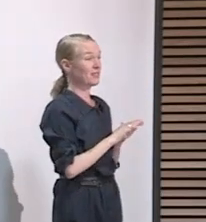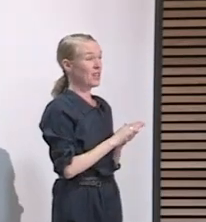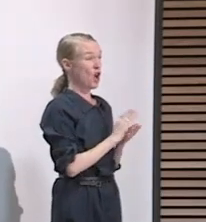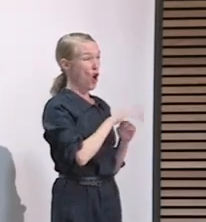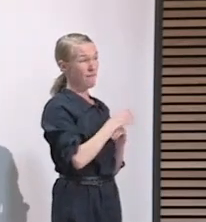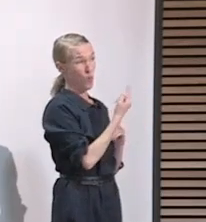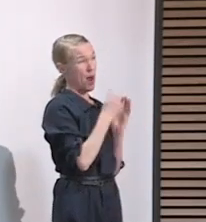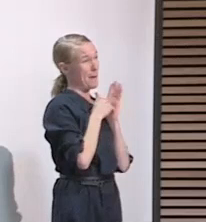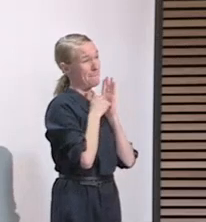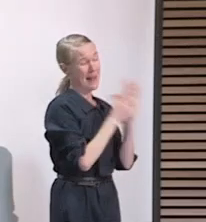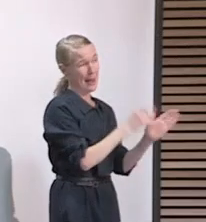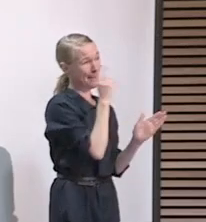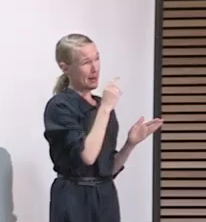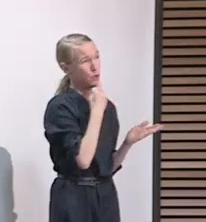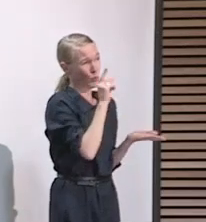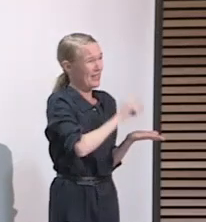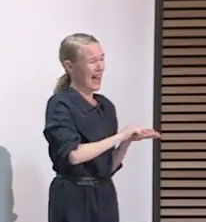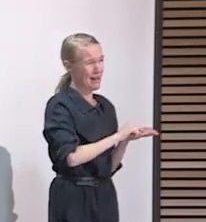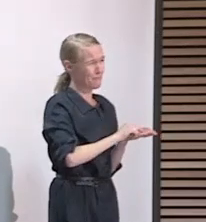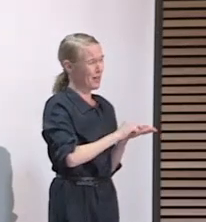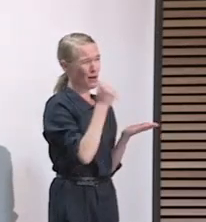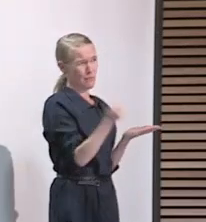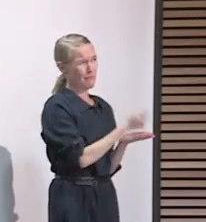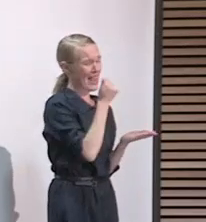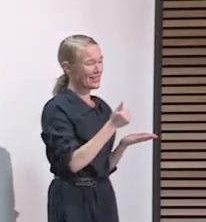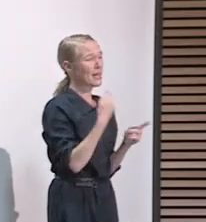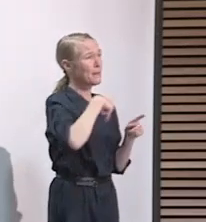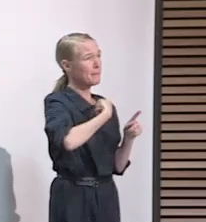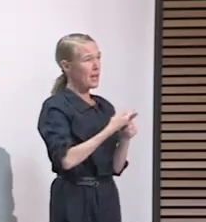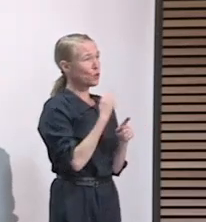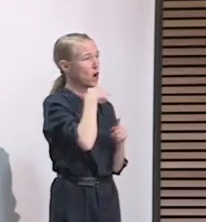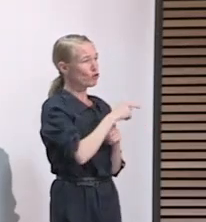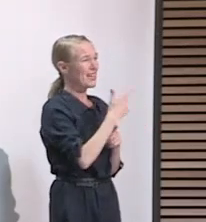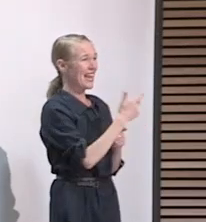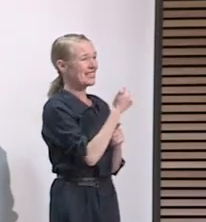has also doubled in the last